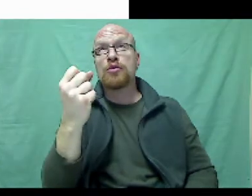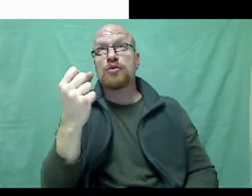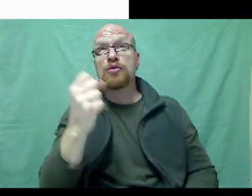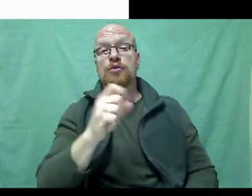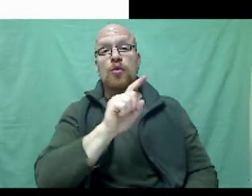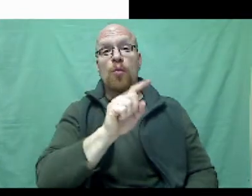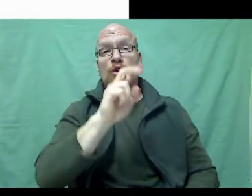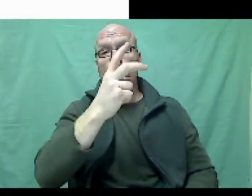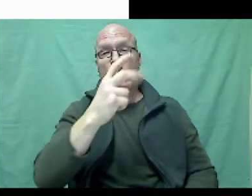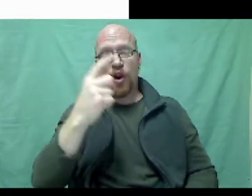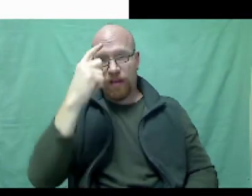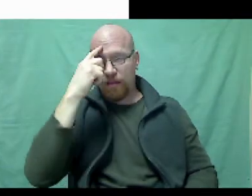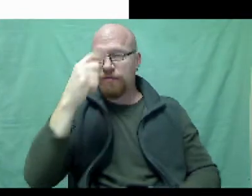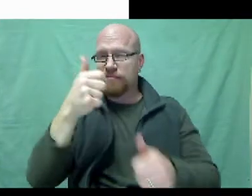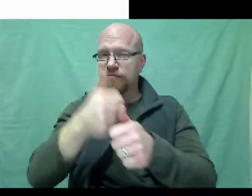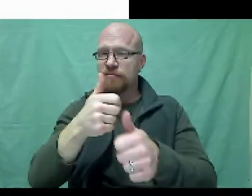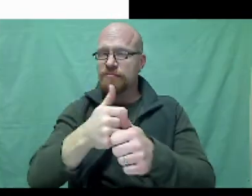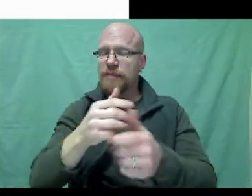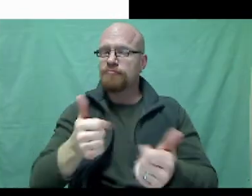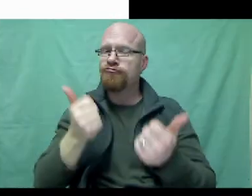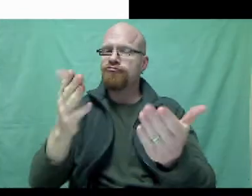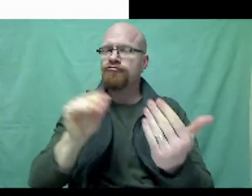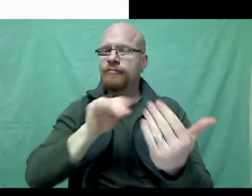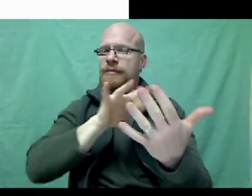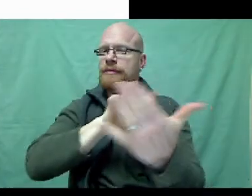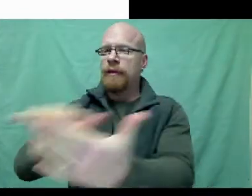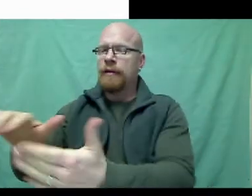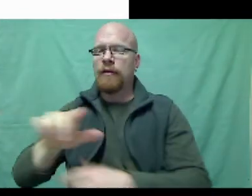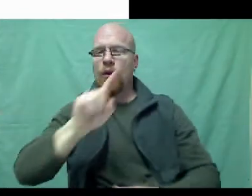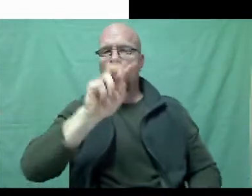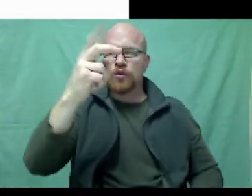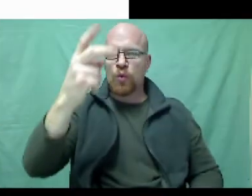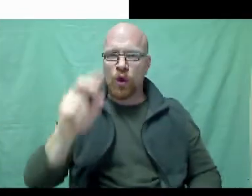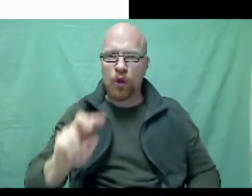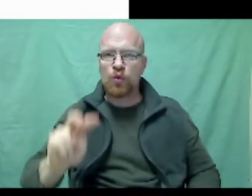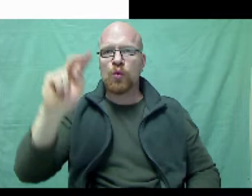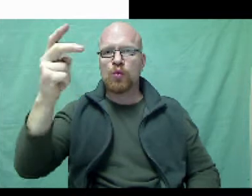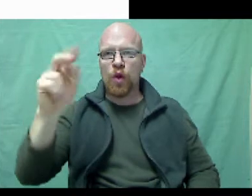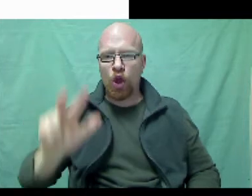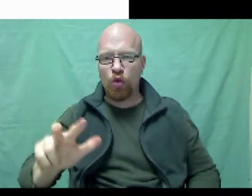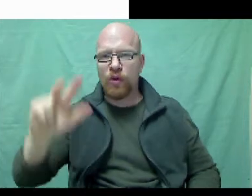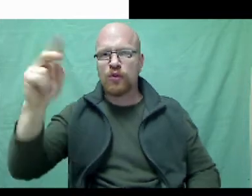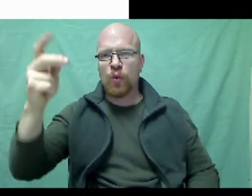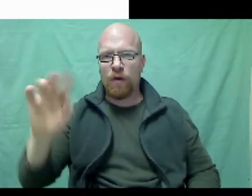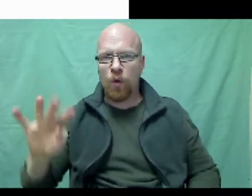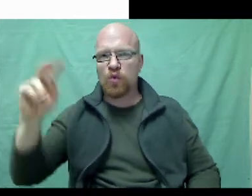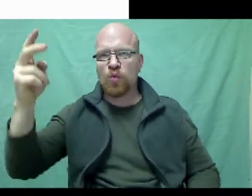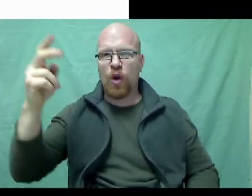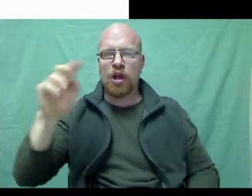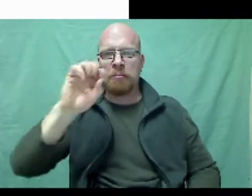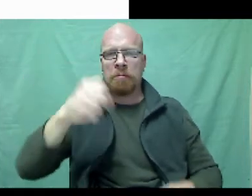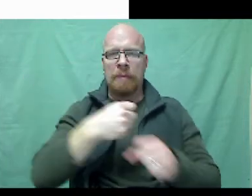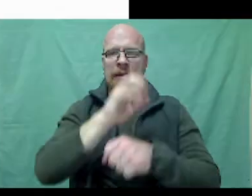2 squared, I would recommend you kind of study those and know those. Make a table for yourself.